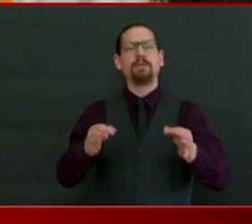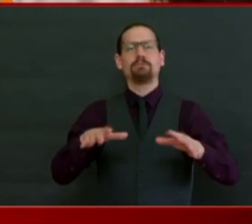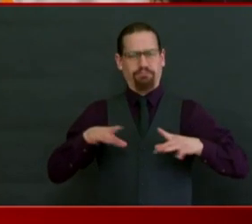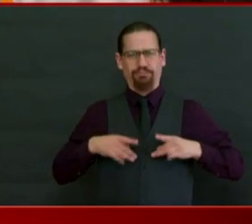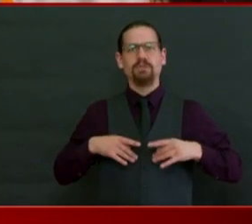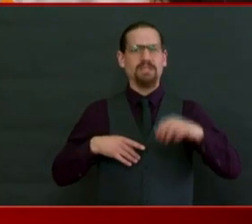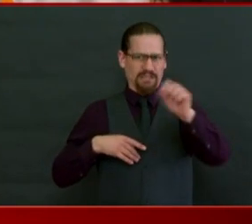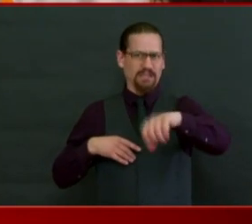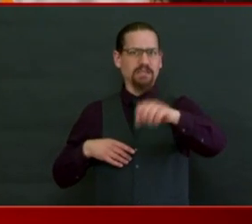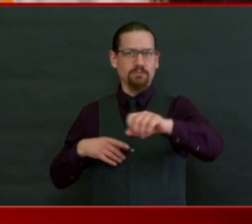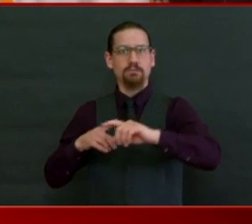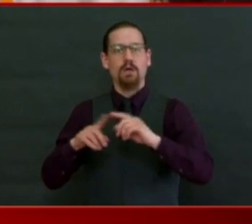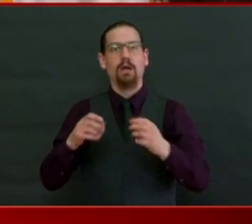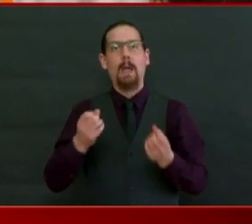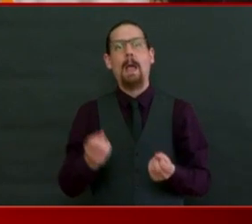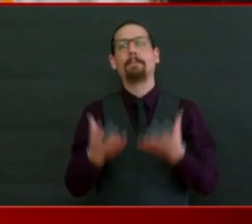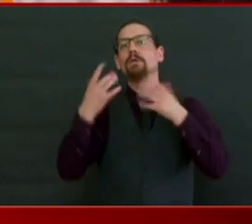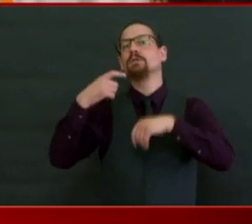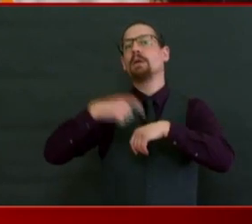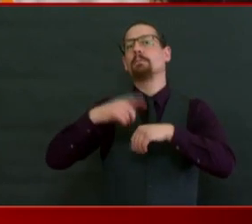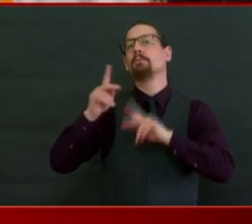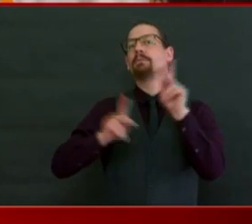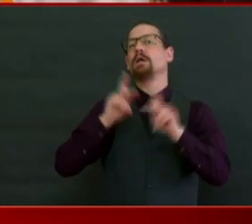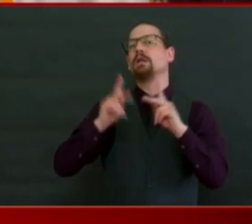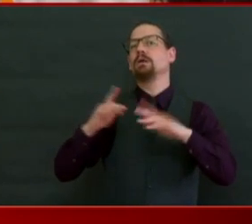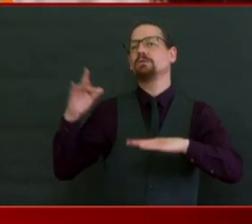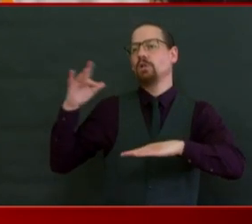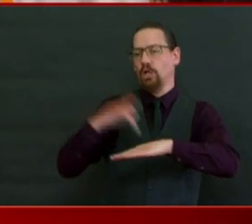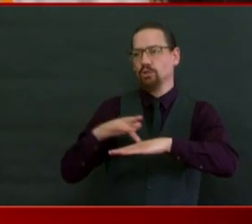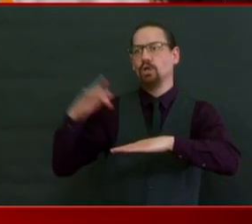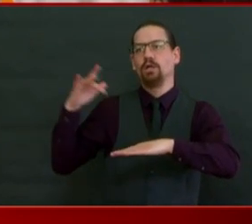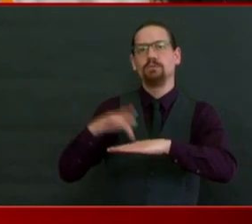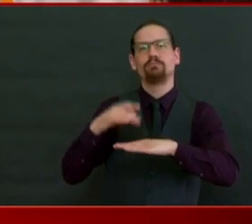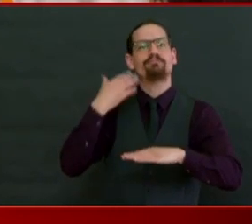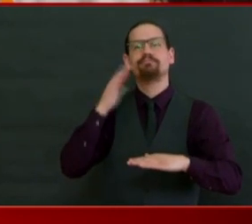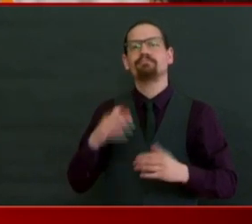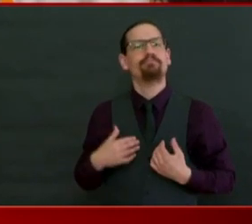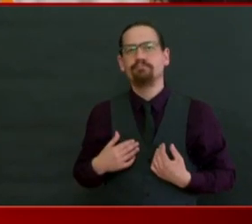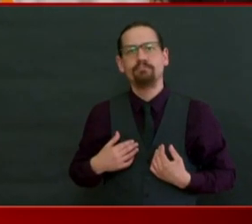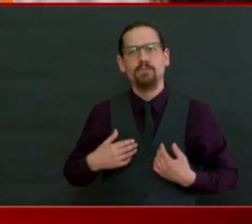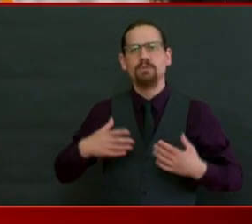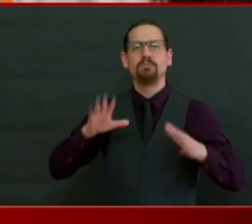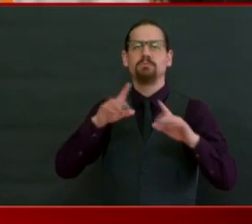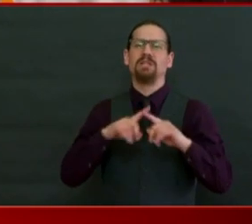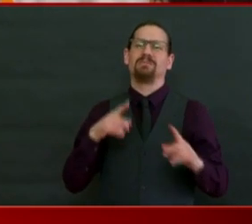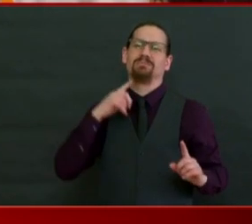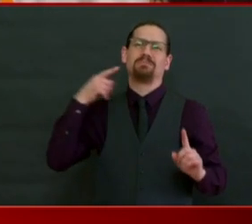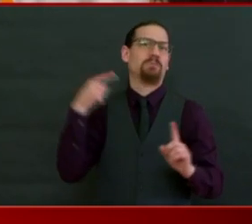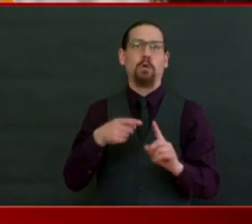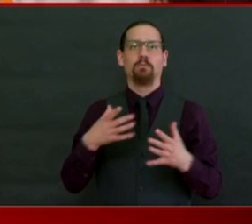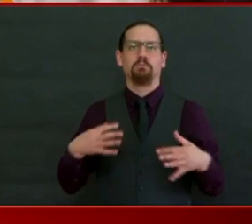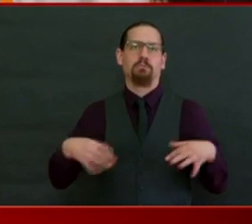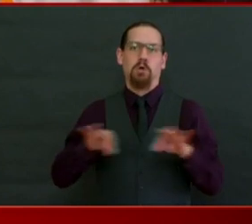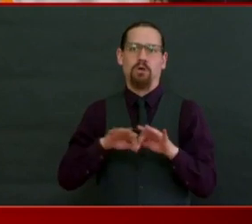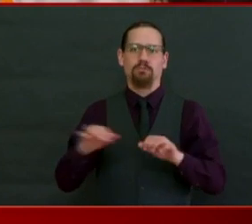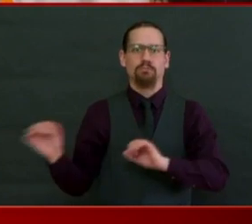CAN OCCUR FROM THAT STANDPOINT. WHAT IS CRITICAL IS THE ENVIRONMENTAL CLEANING THAT THE